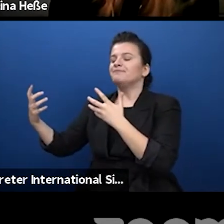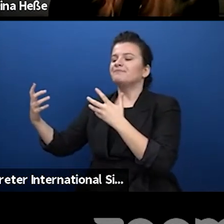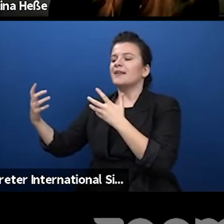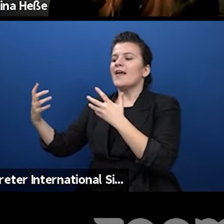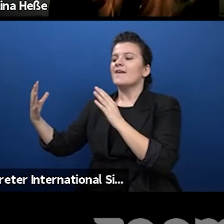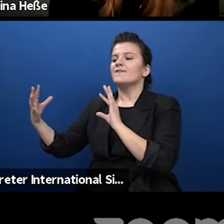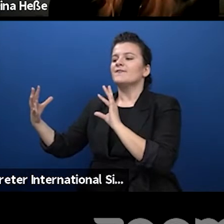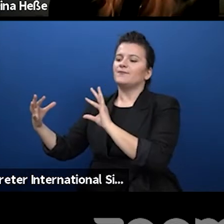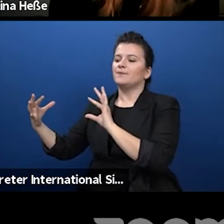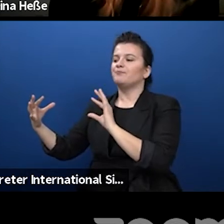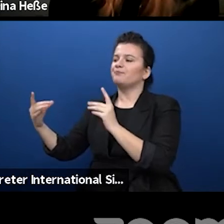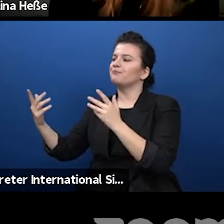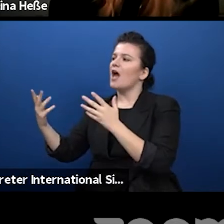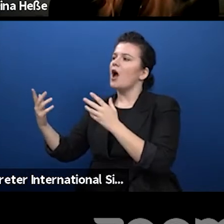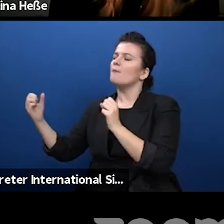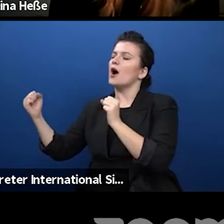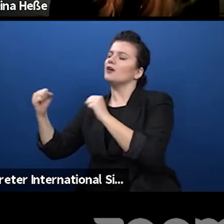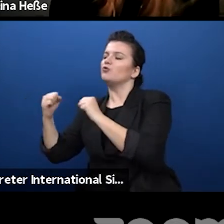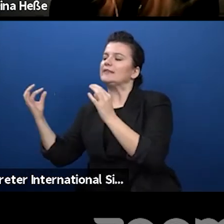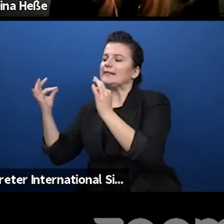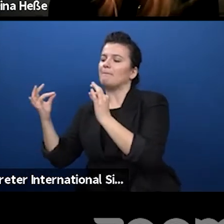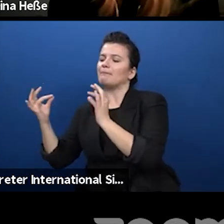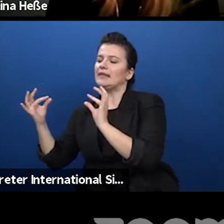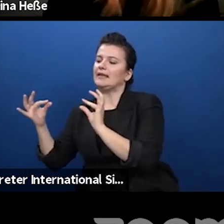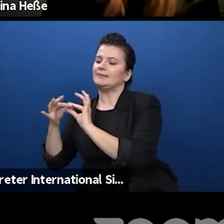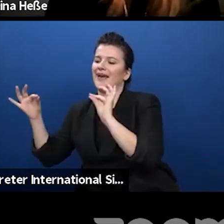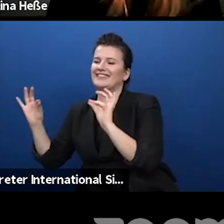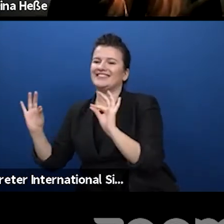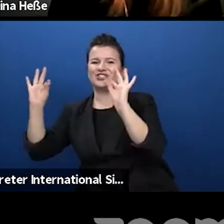the audience. The audience can be the ones who make up their own minds about whatever it is.